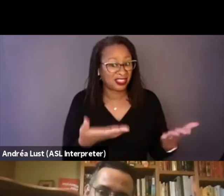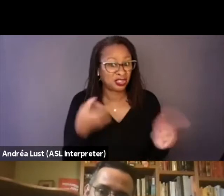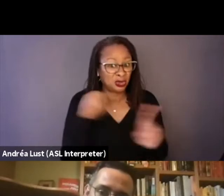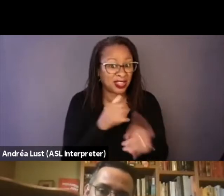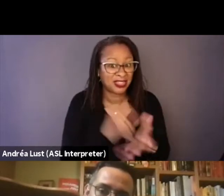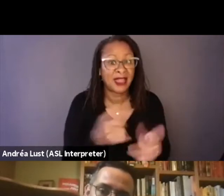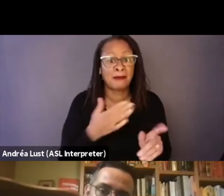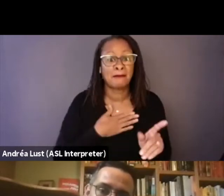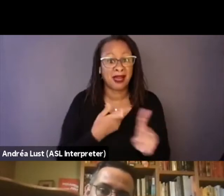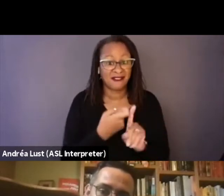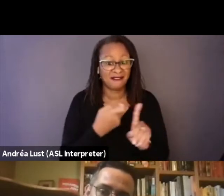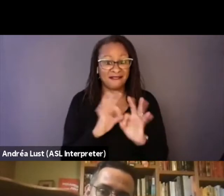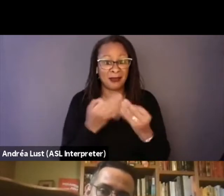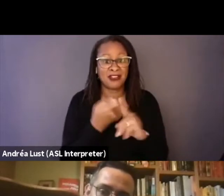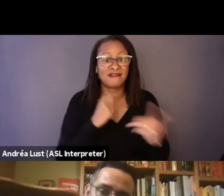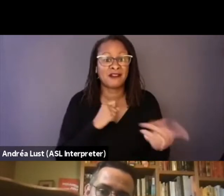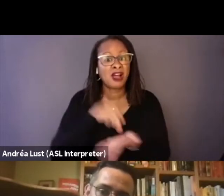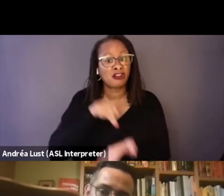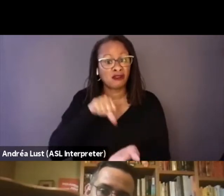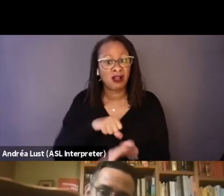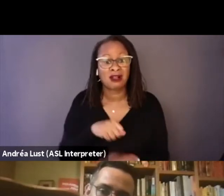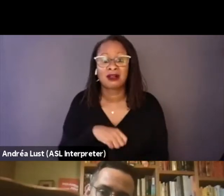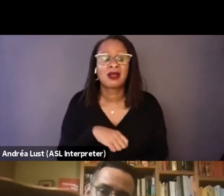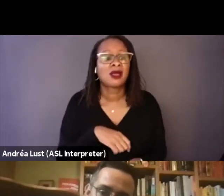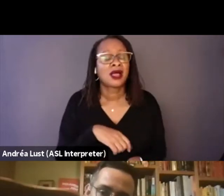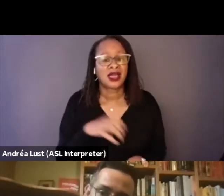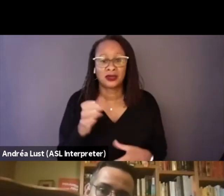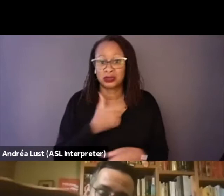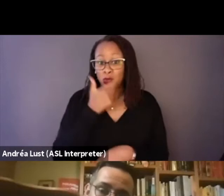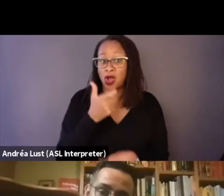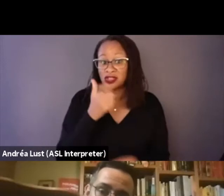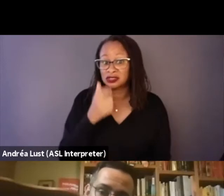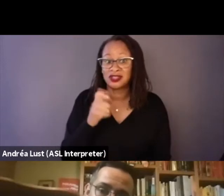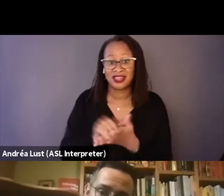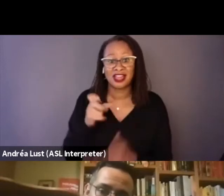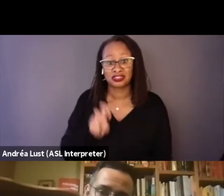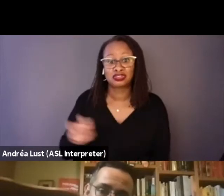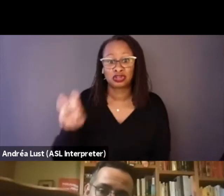and it was like watching that journey and watching my family blow apart. You really captured that.